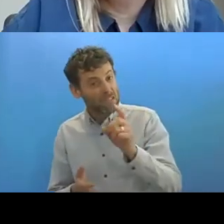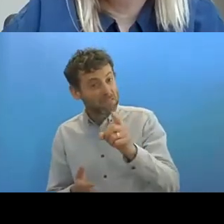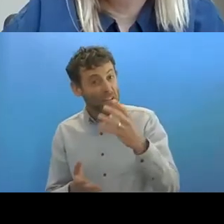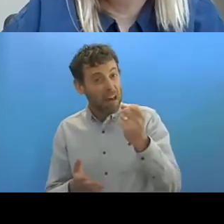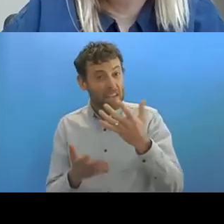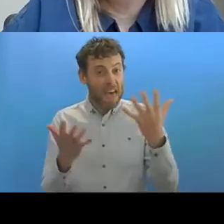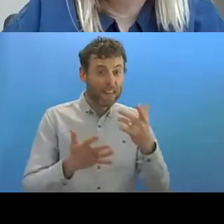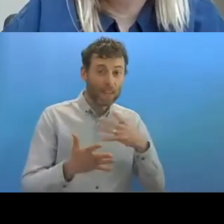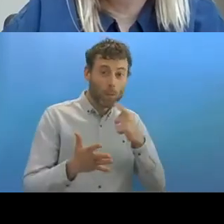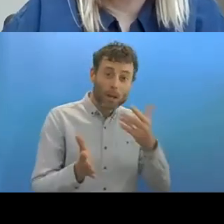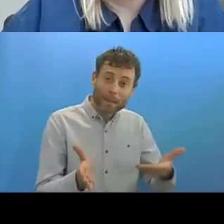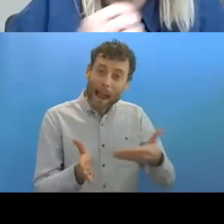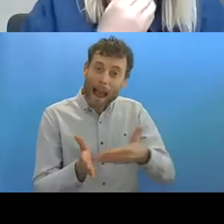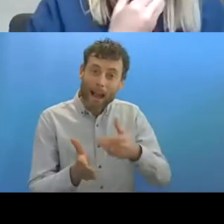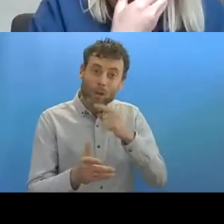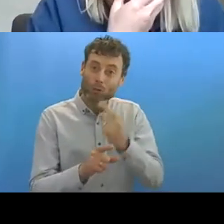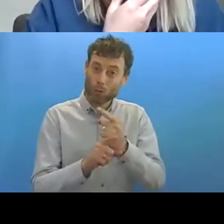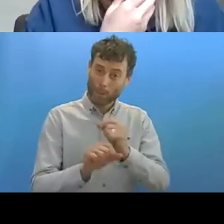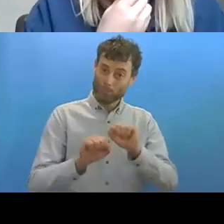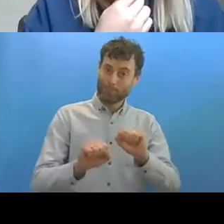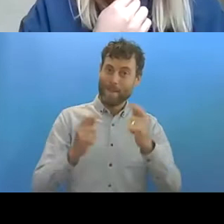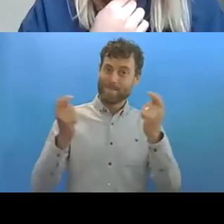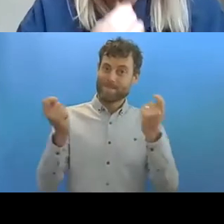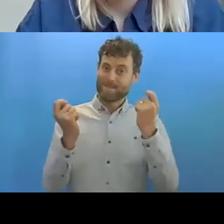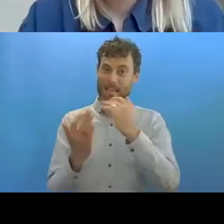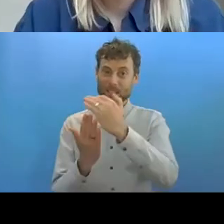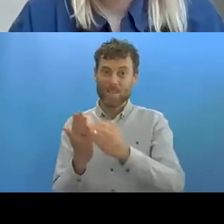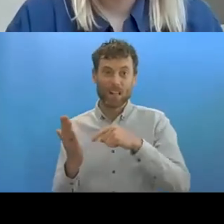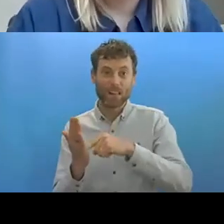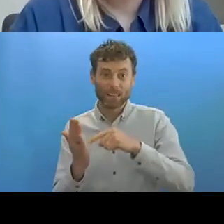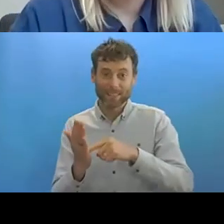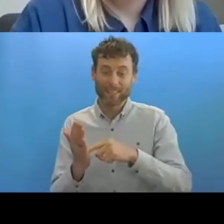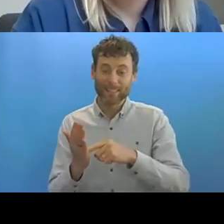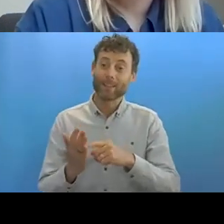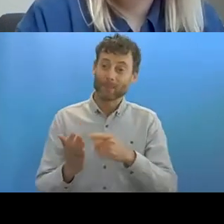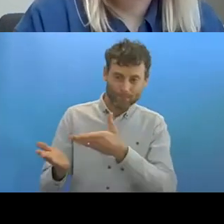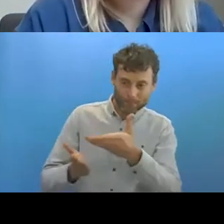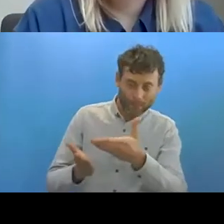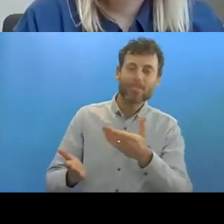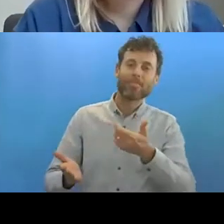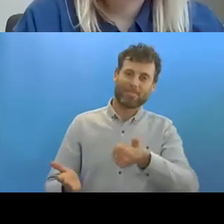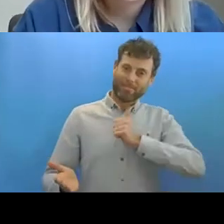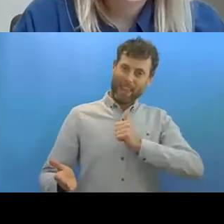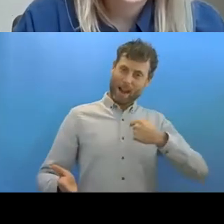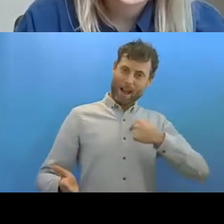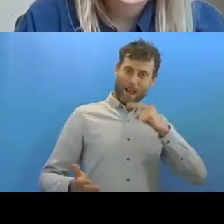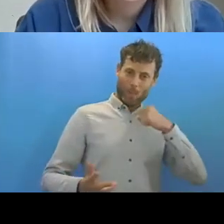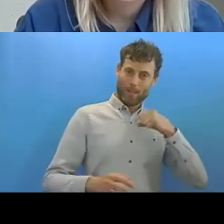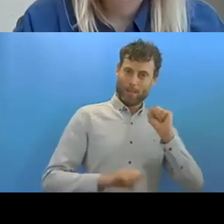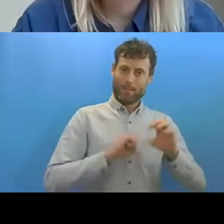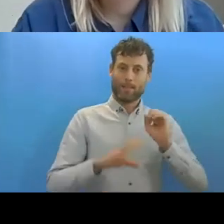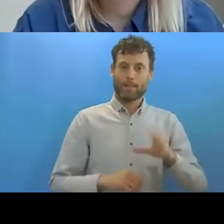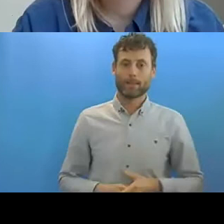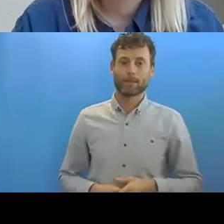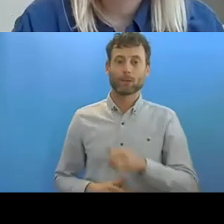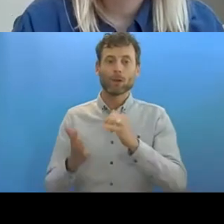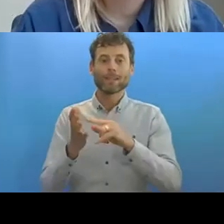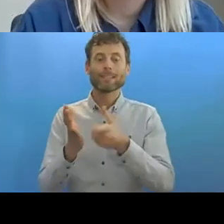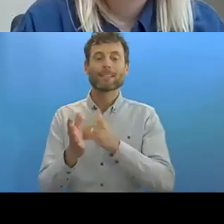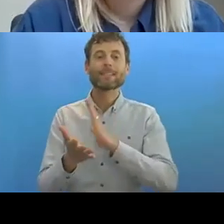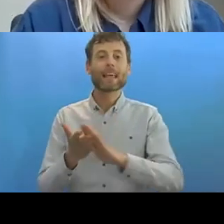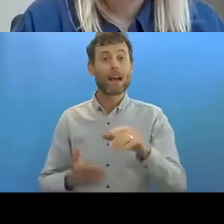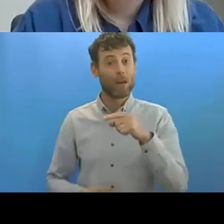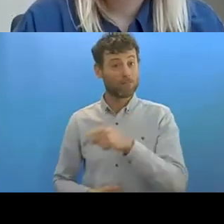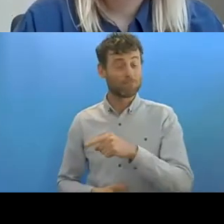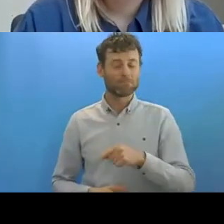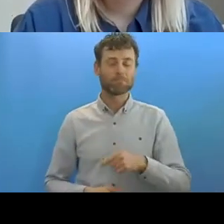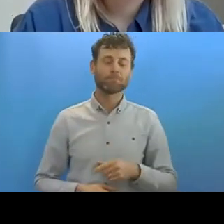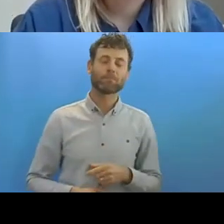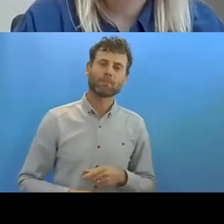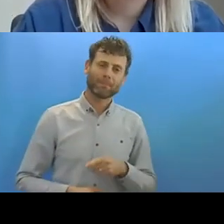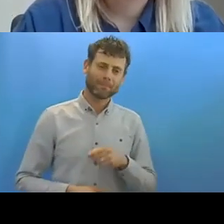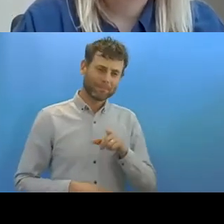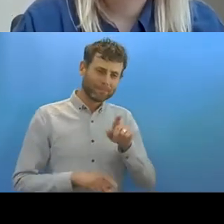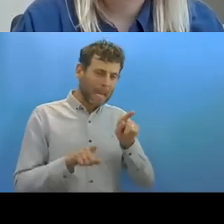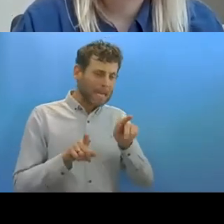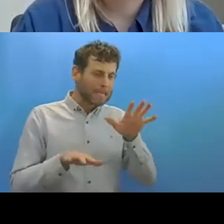So Sarah, I wondered if you had anything that you wanted to highlight or mention for the Festival, and then I will do the same.